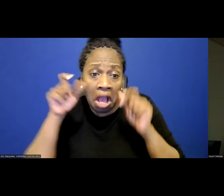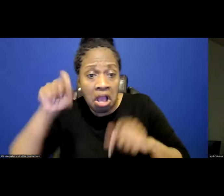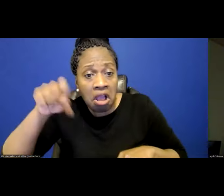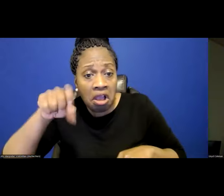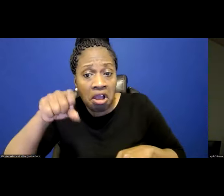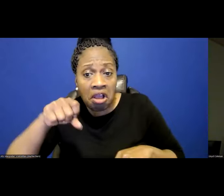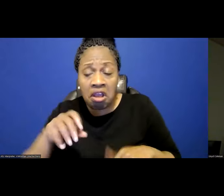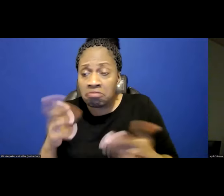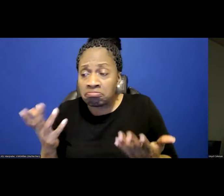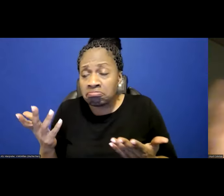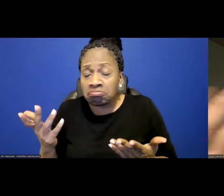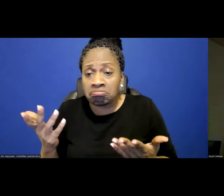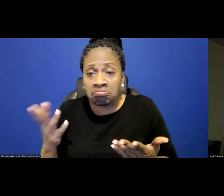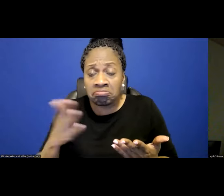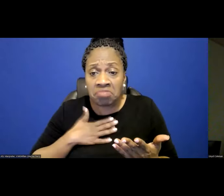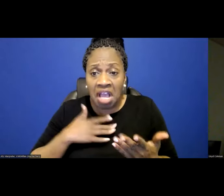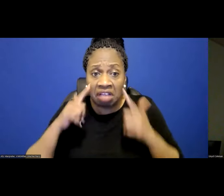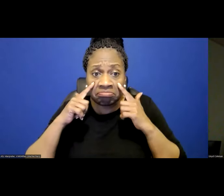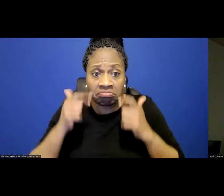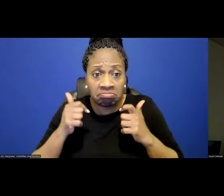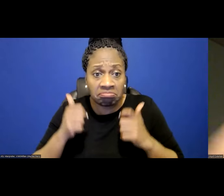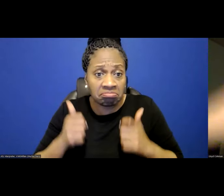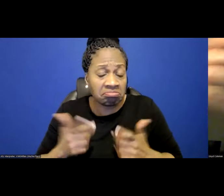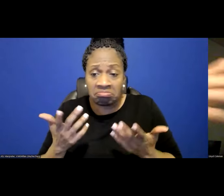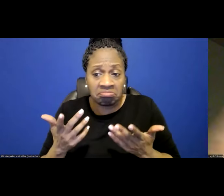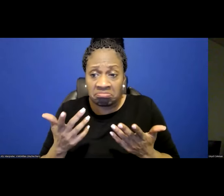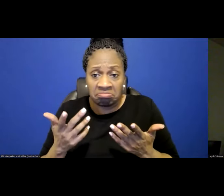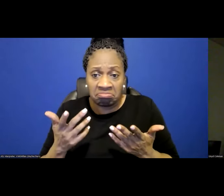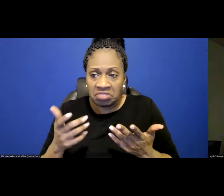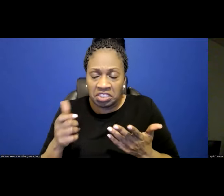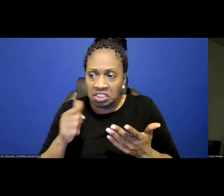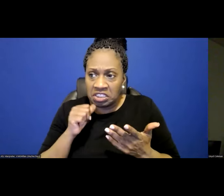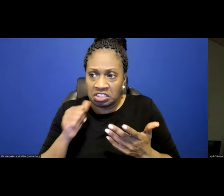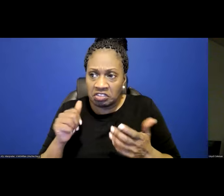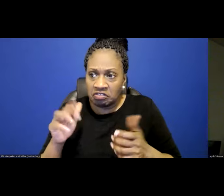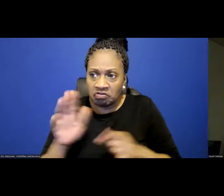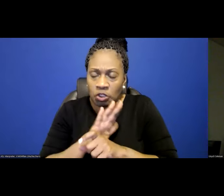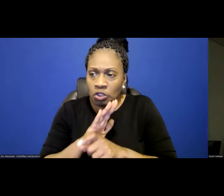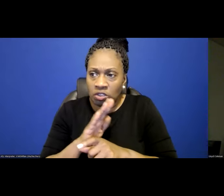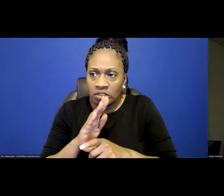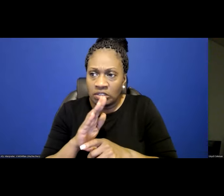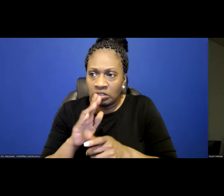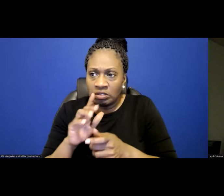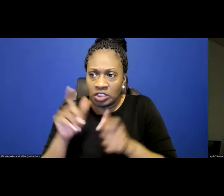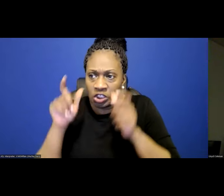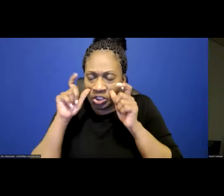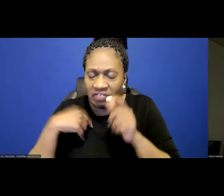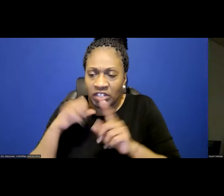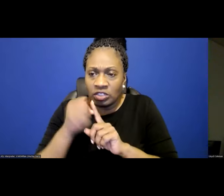but my vision impairment is not kind of fully corrected by wearing glasses. I have a condition called nystagmus,